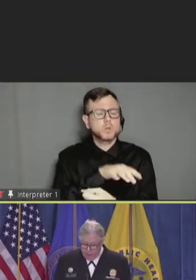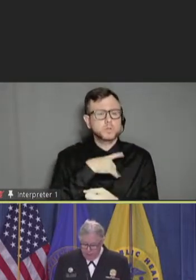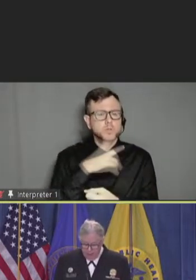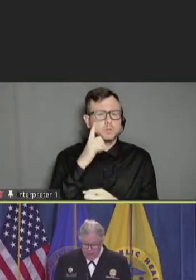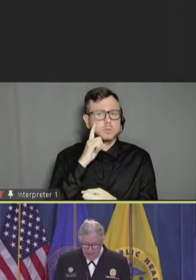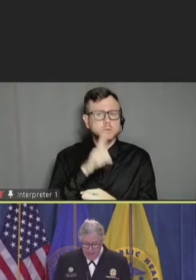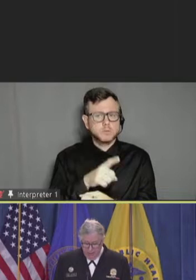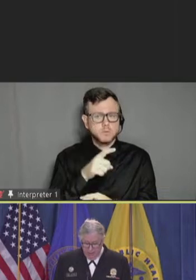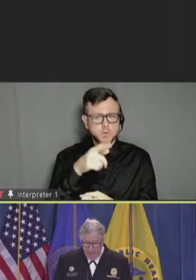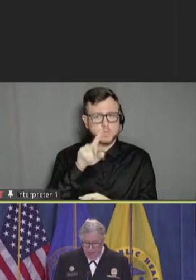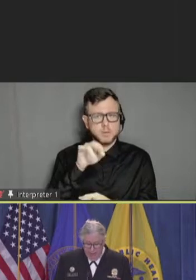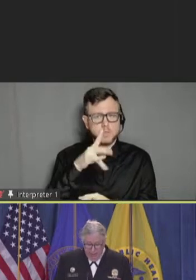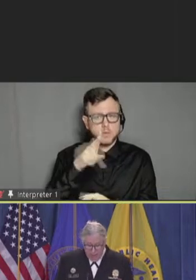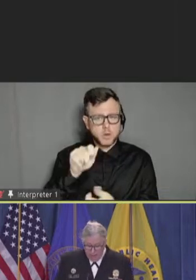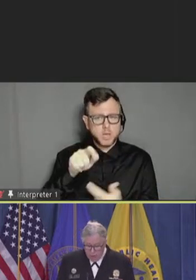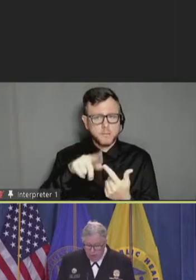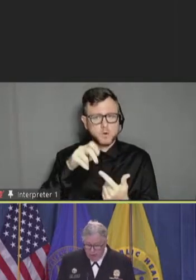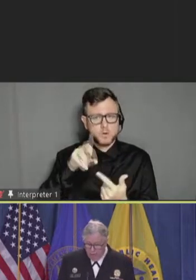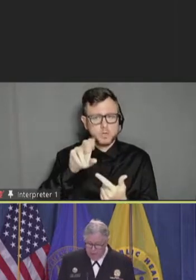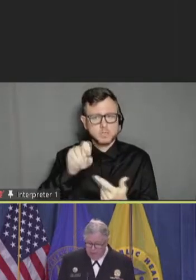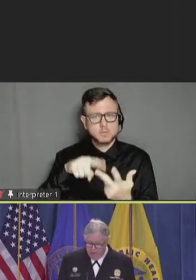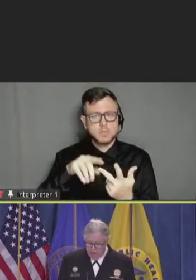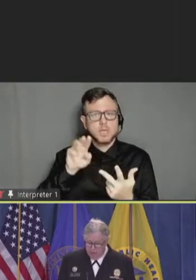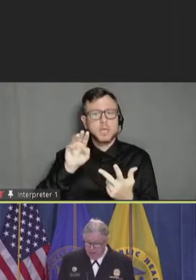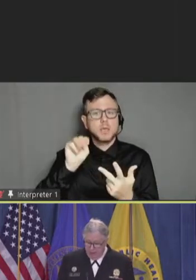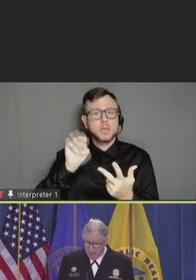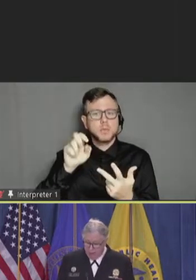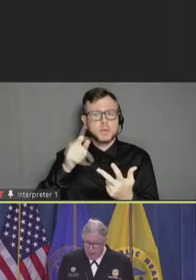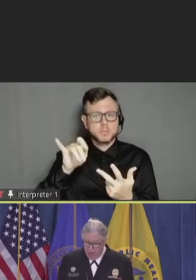vaccine and meningococcal vaccinations by age 12.